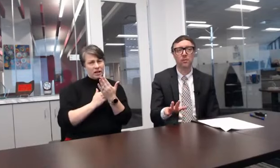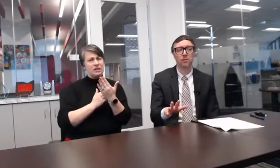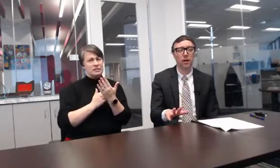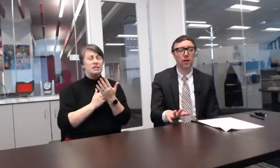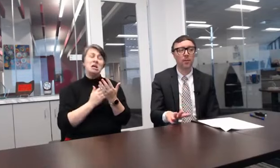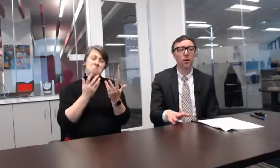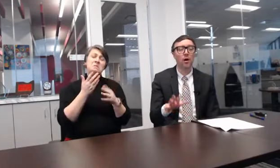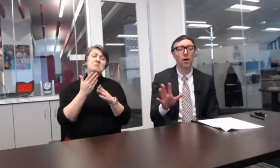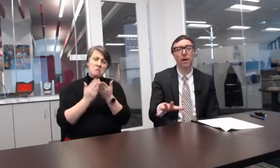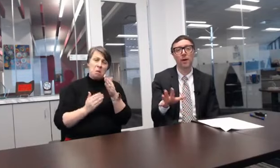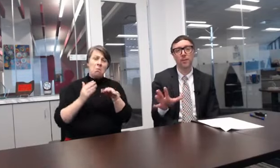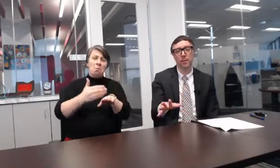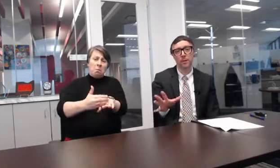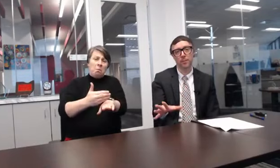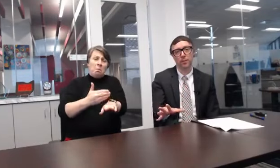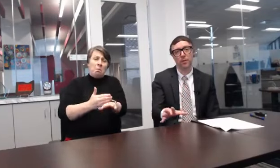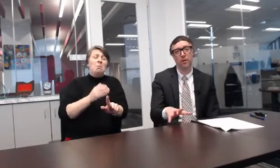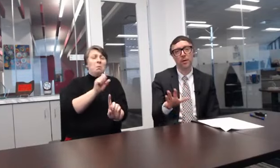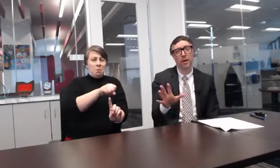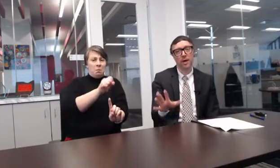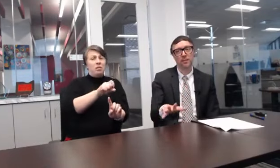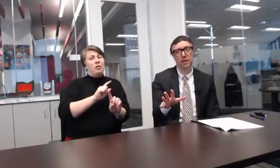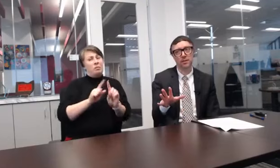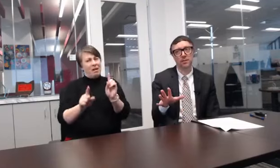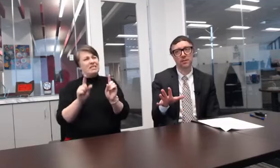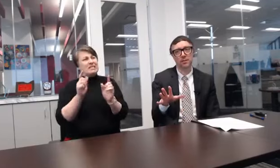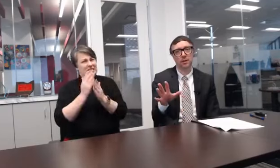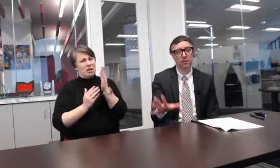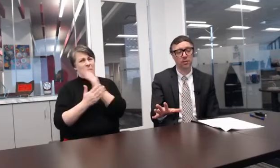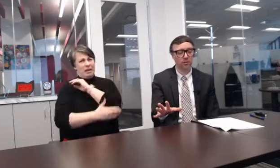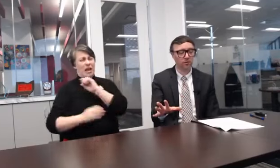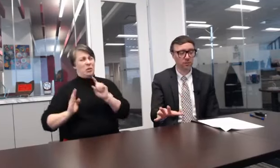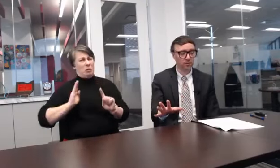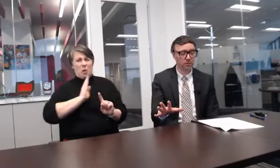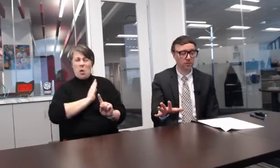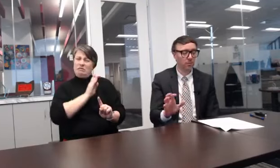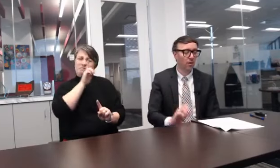aren't helping people access Alternative Services.